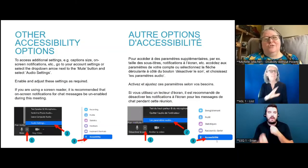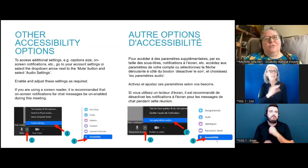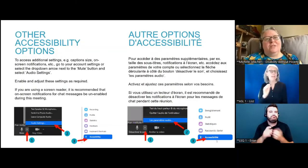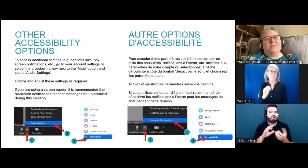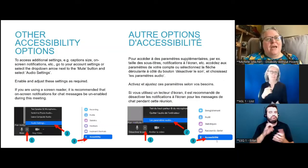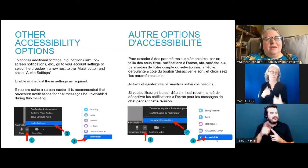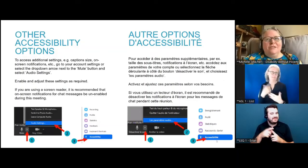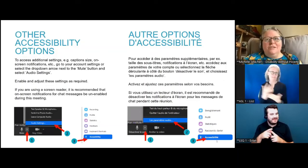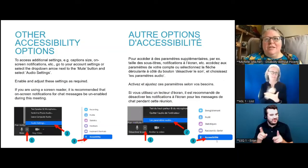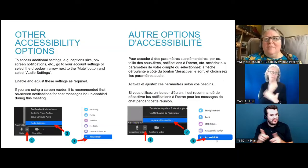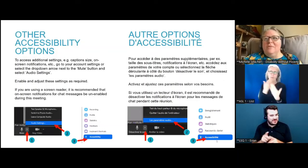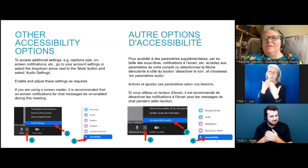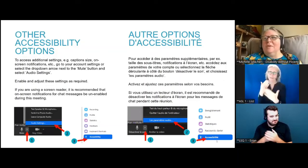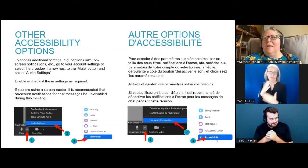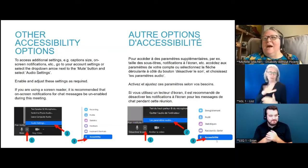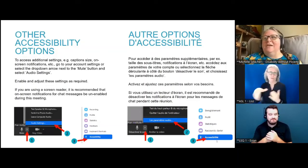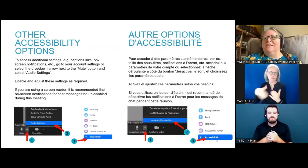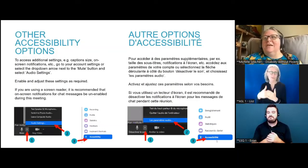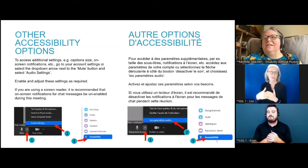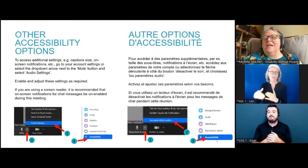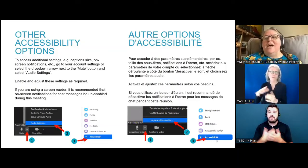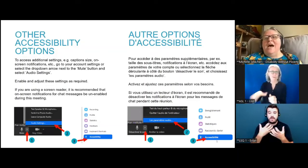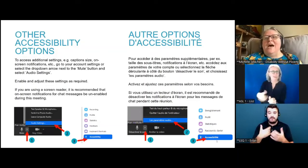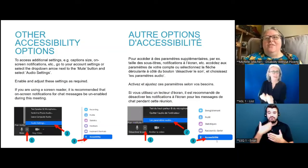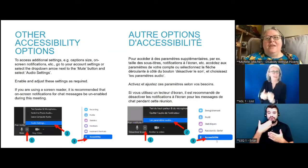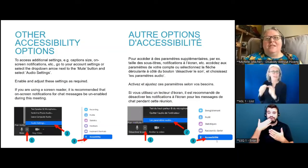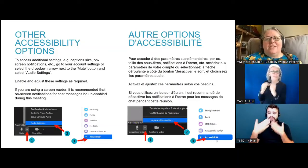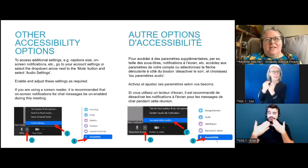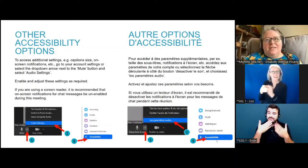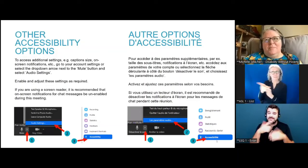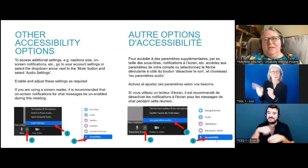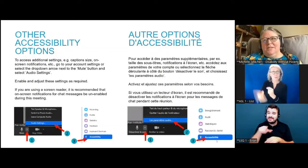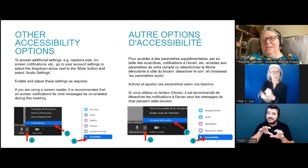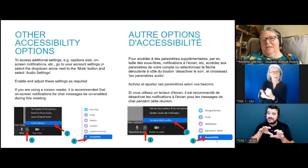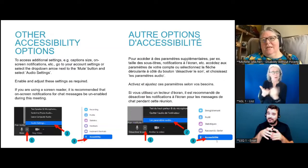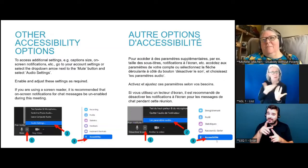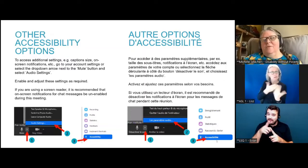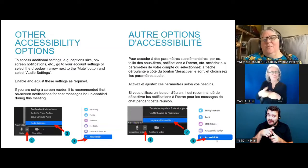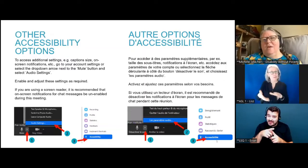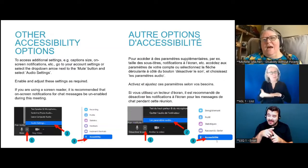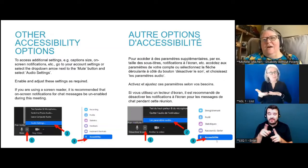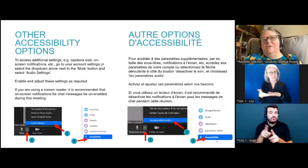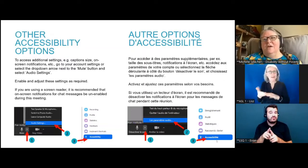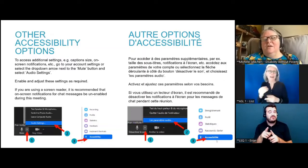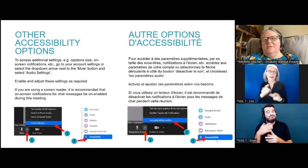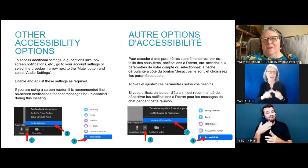TO THE TECHNICAL TEAM THAT'S BEHIND THIS AND THE ACCESSIBILITY TEAM THAT WE HAVE TO MAKE